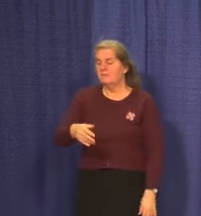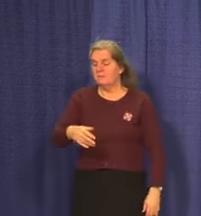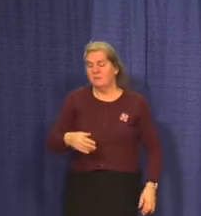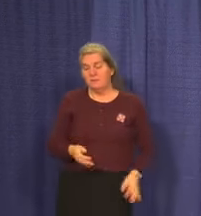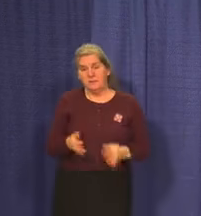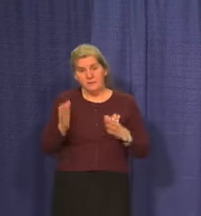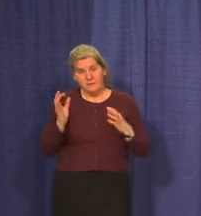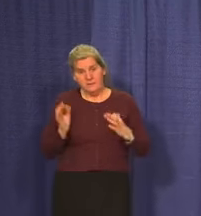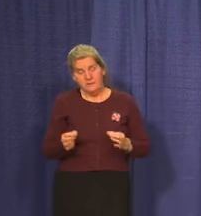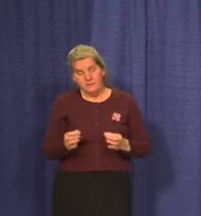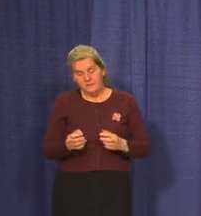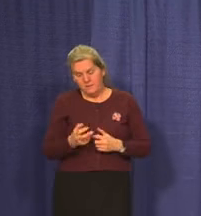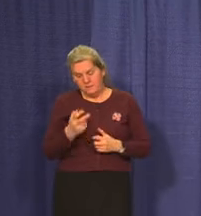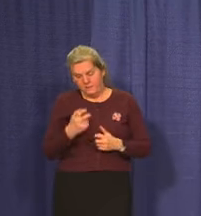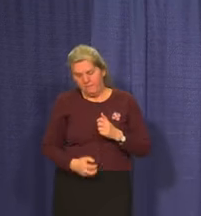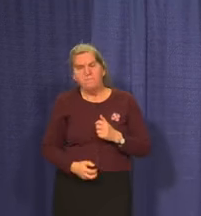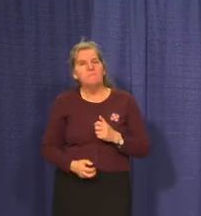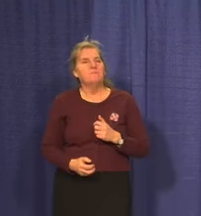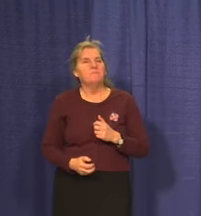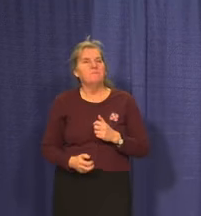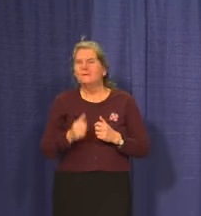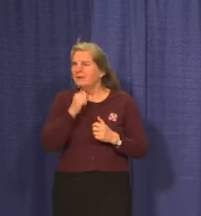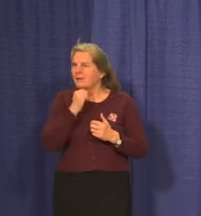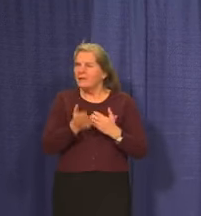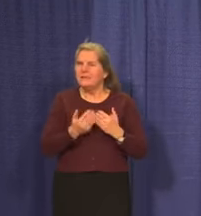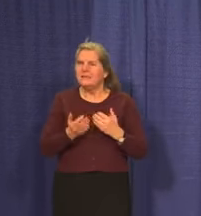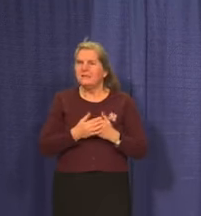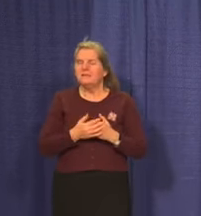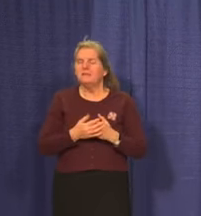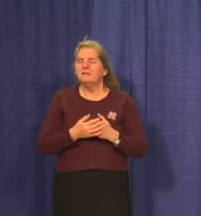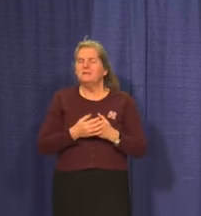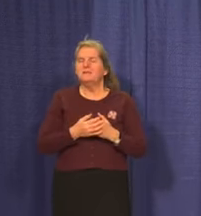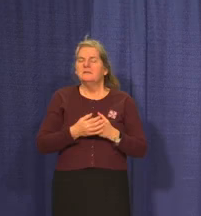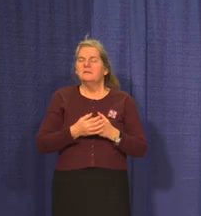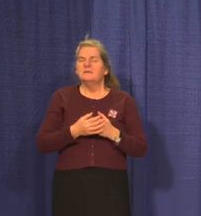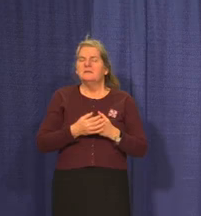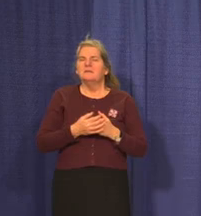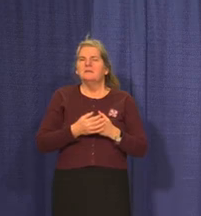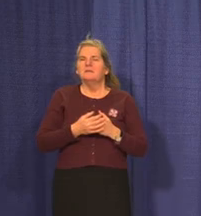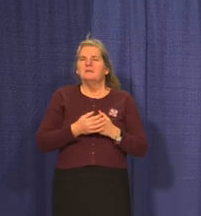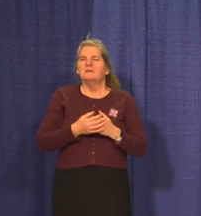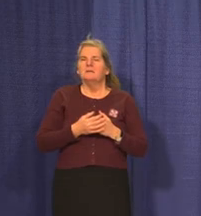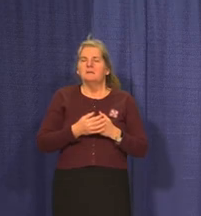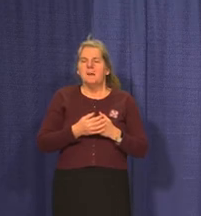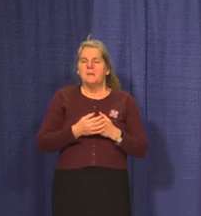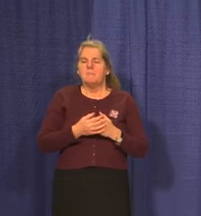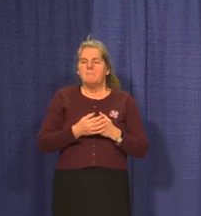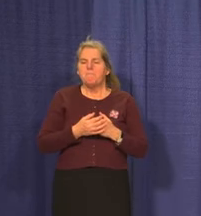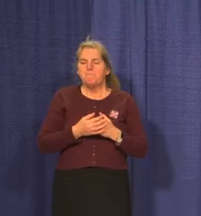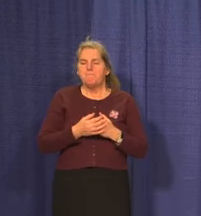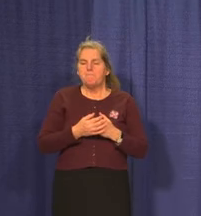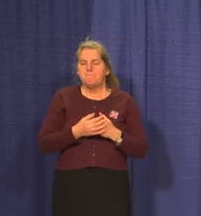TO MAKE, AND WE KNOW...